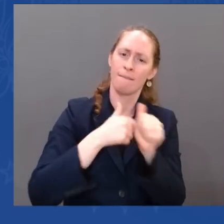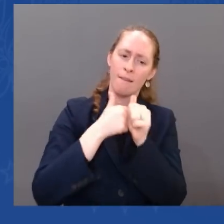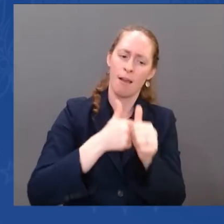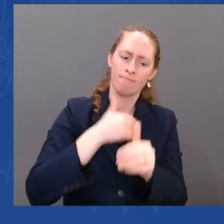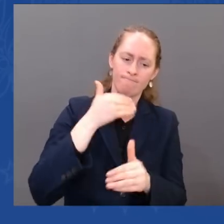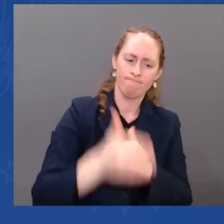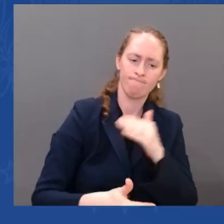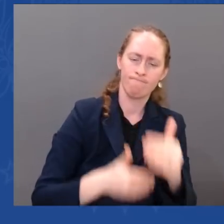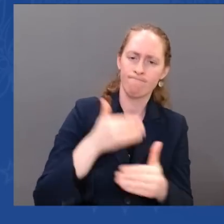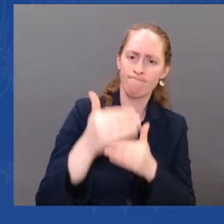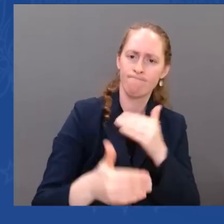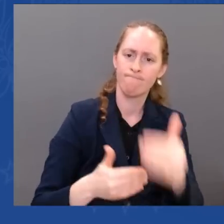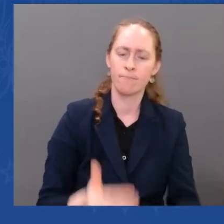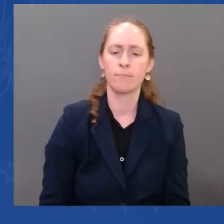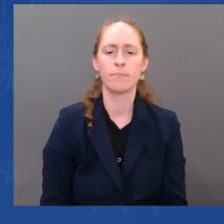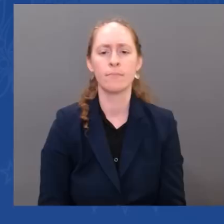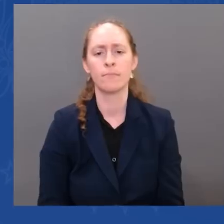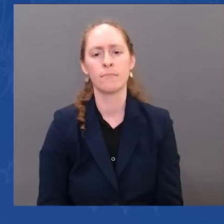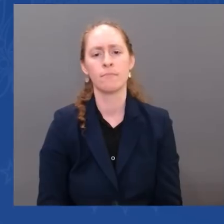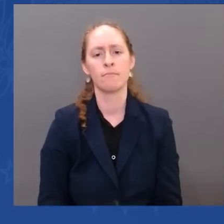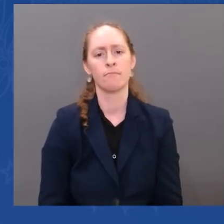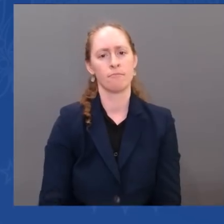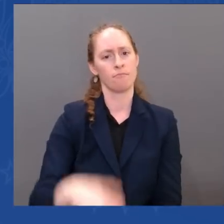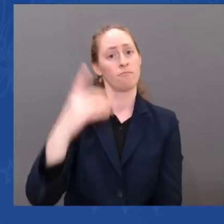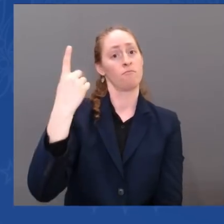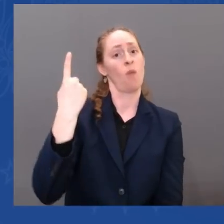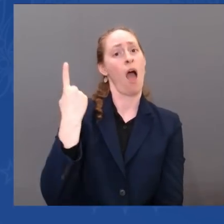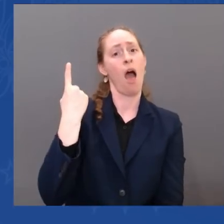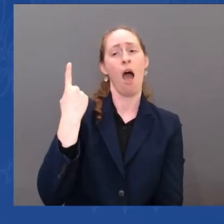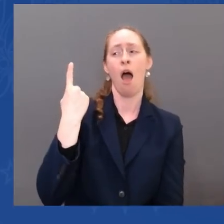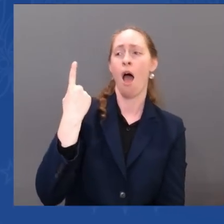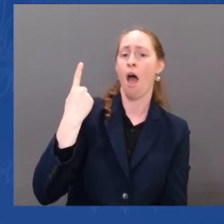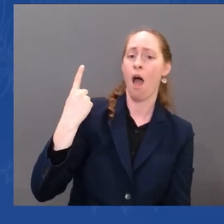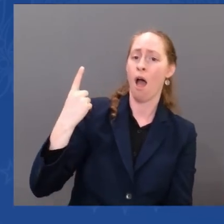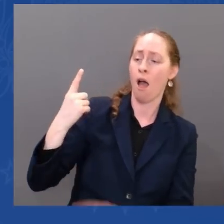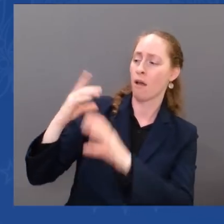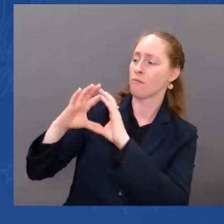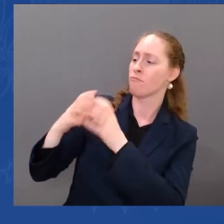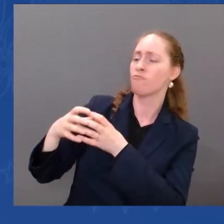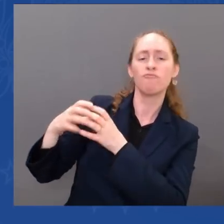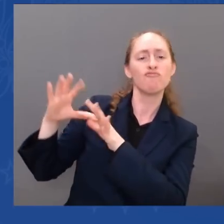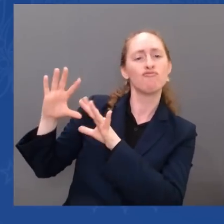They must not succeed. And they must not succeed not only for the sake of Ukraine,